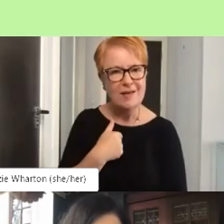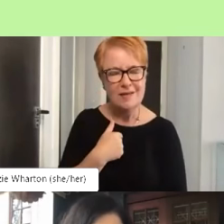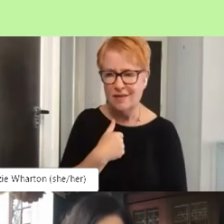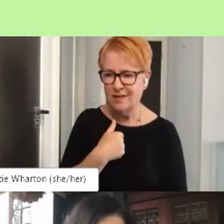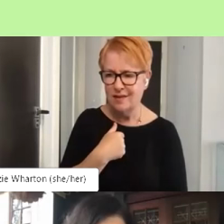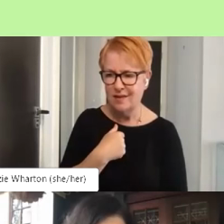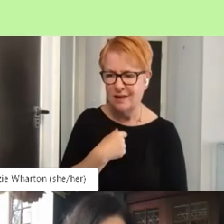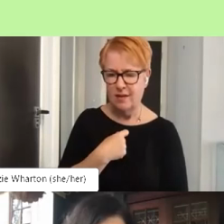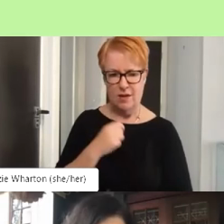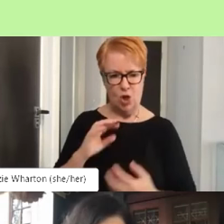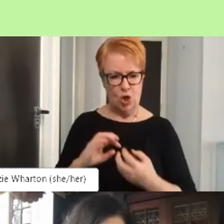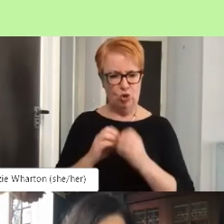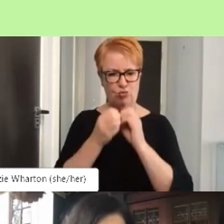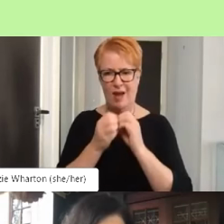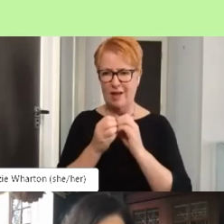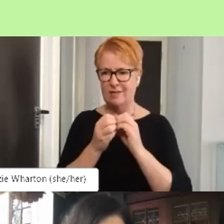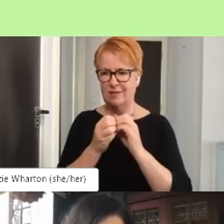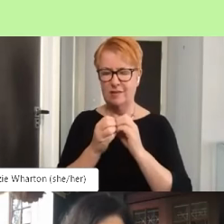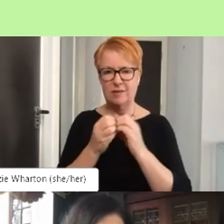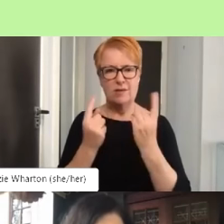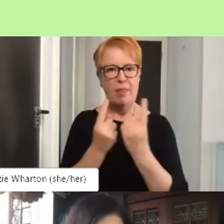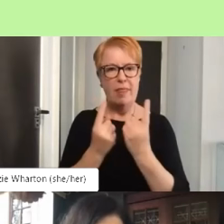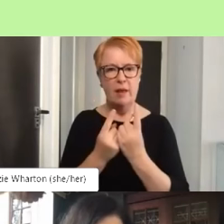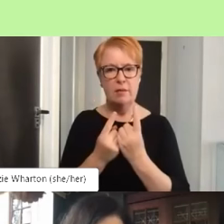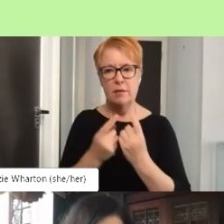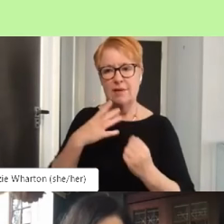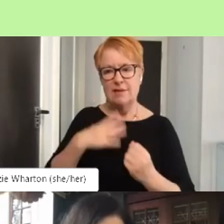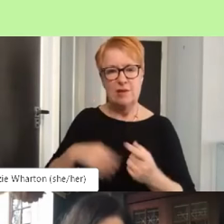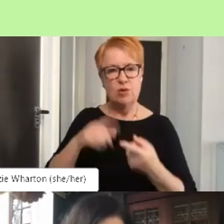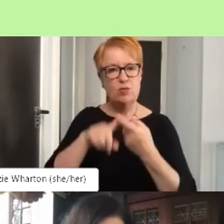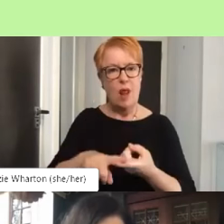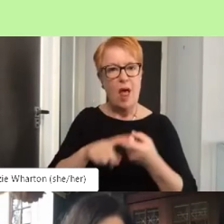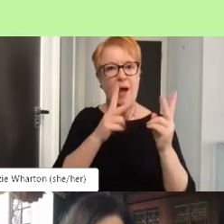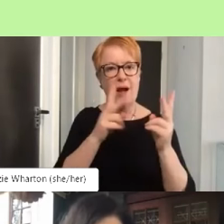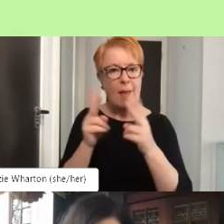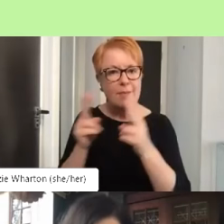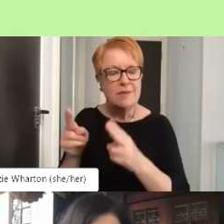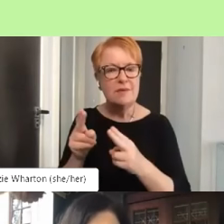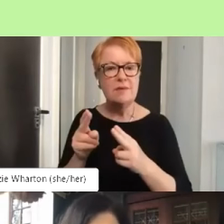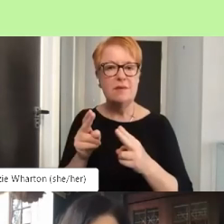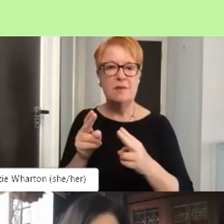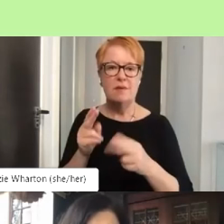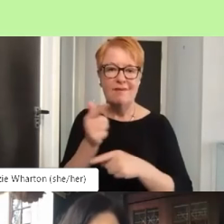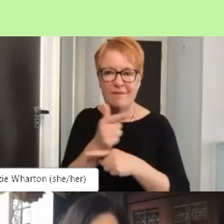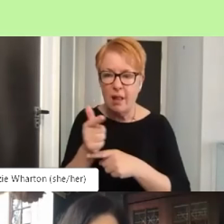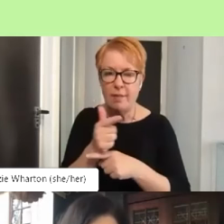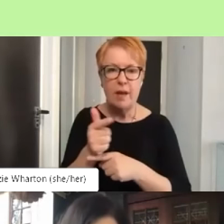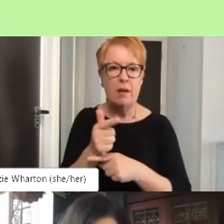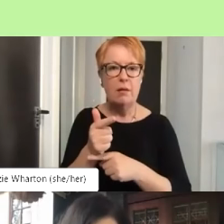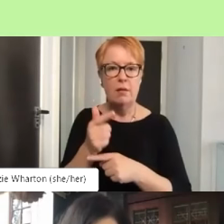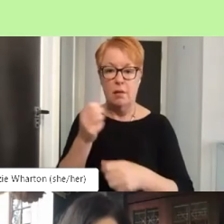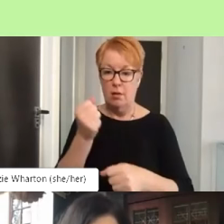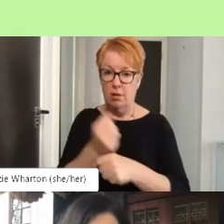select clips of footage from the Commonwealth Games: the athletes, the spectators the administrators.